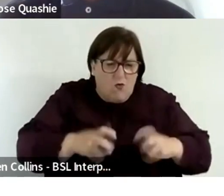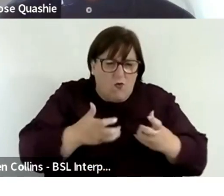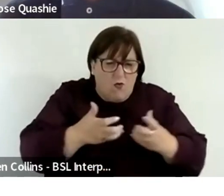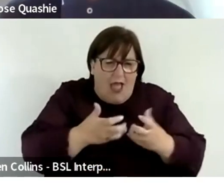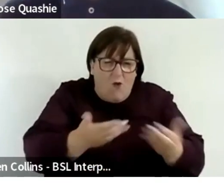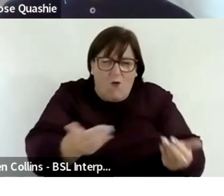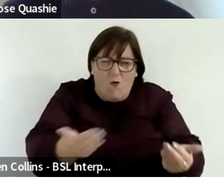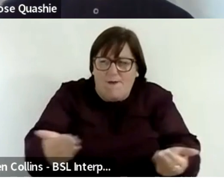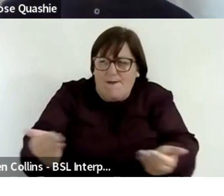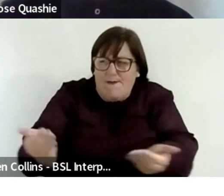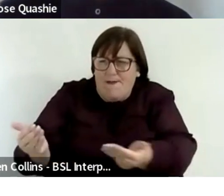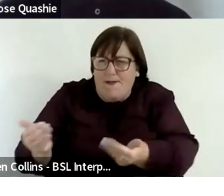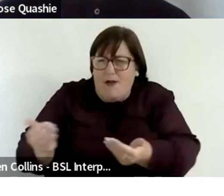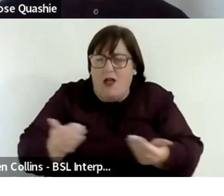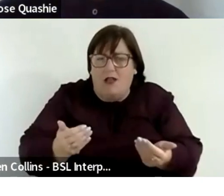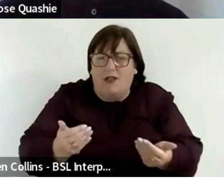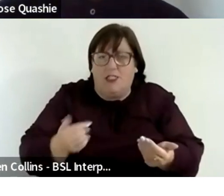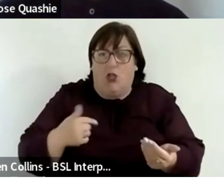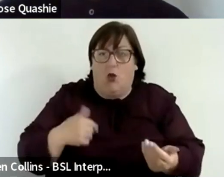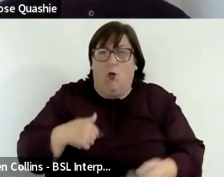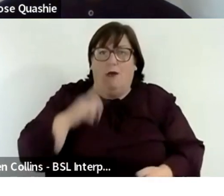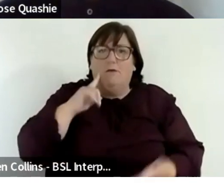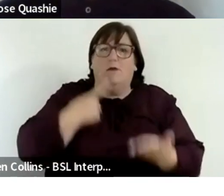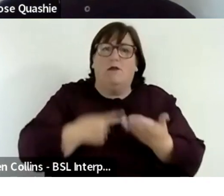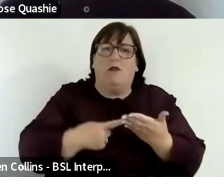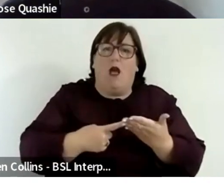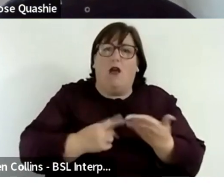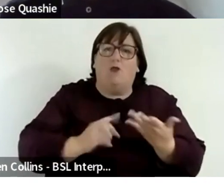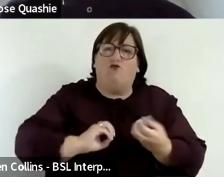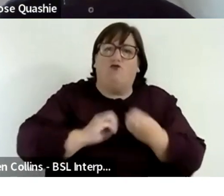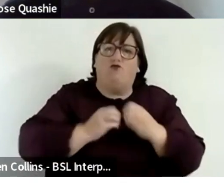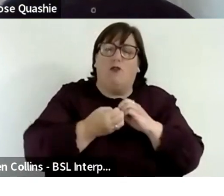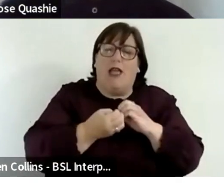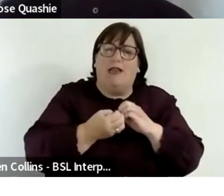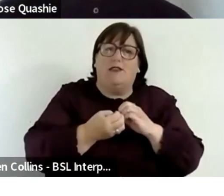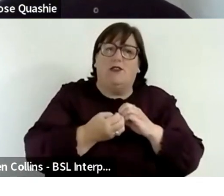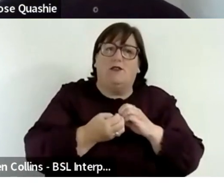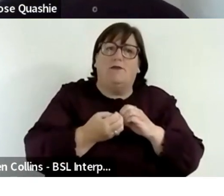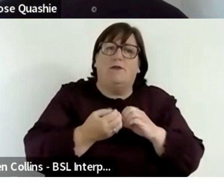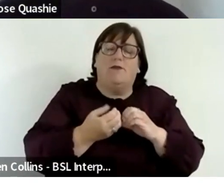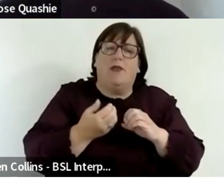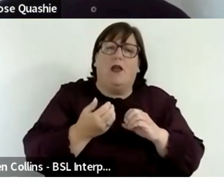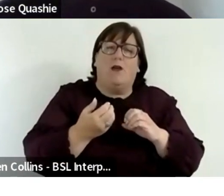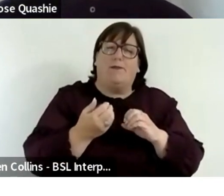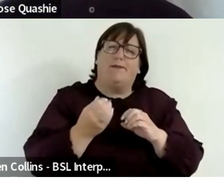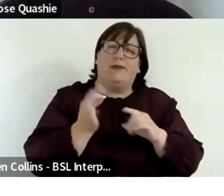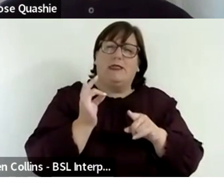create what we call the HS2 job brokerage model. The model has two key components to it.